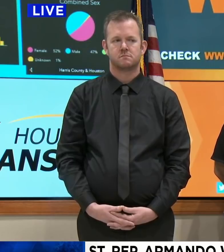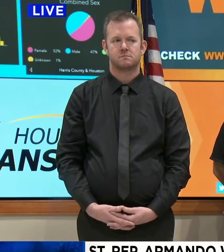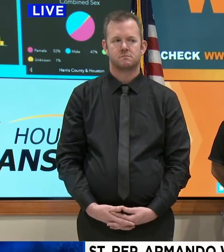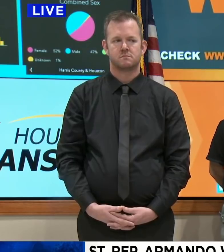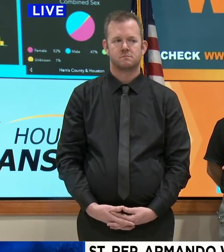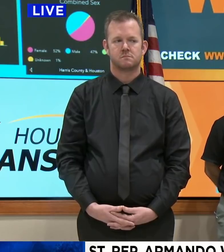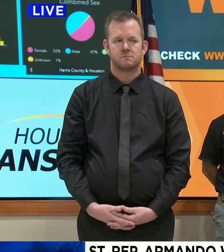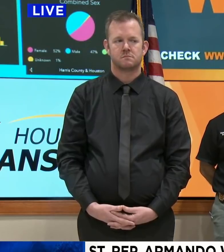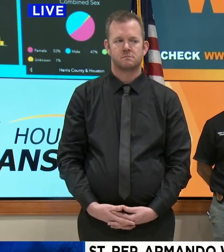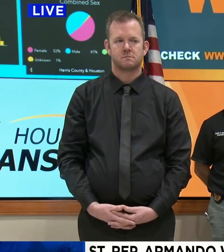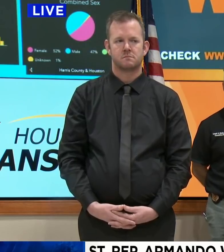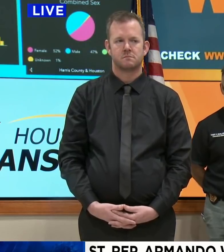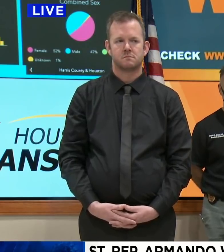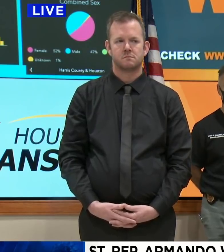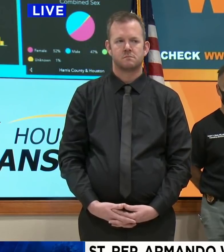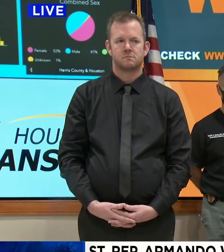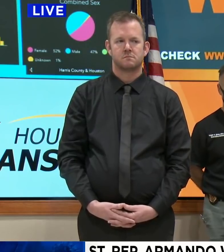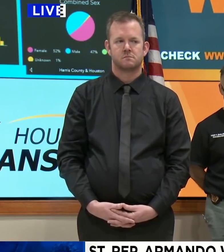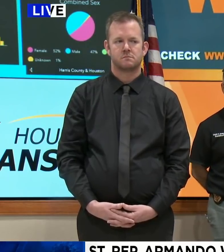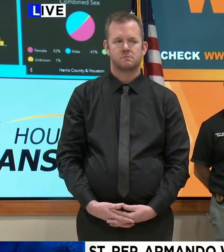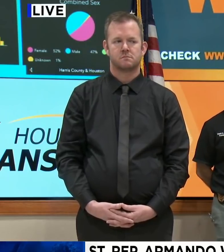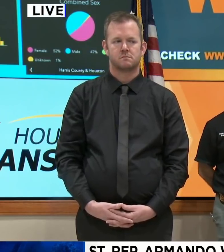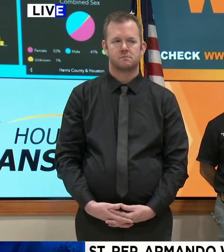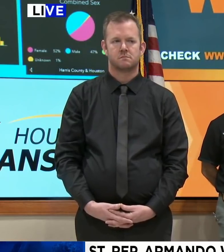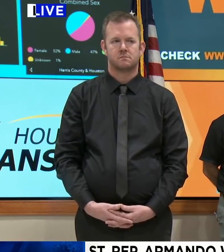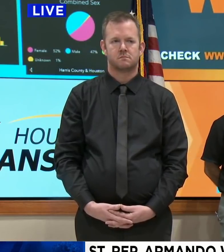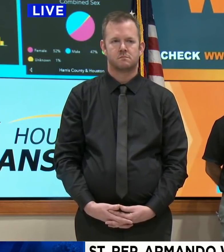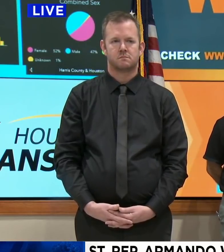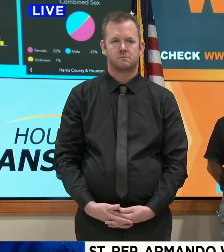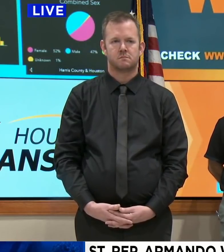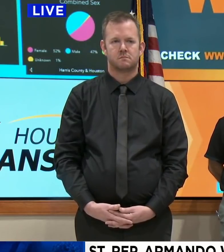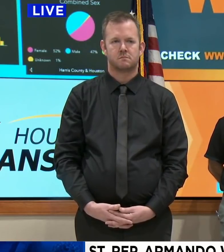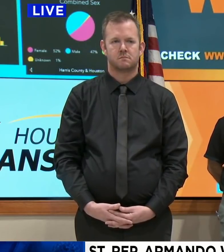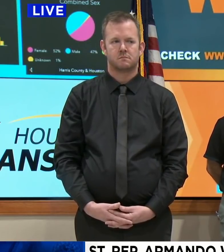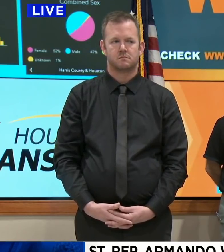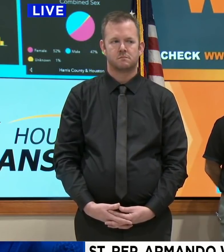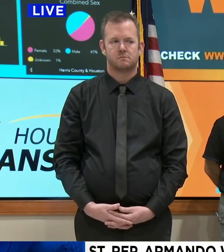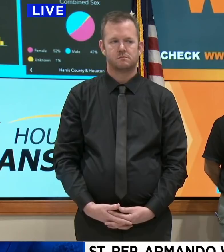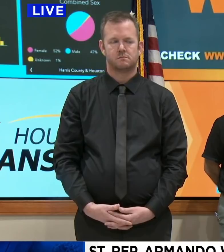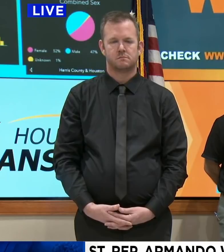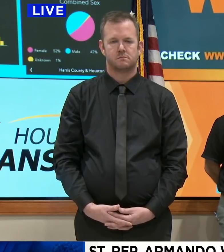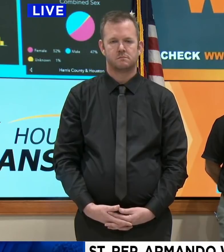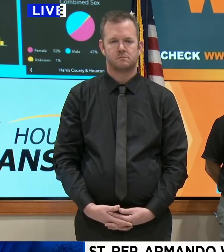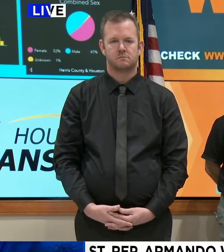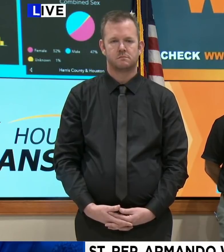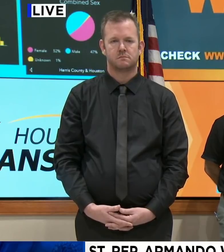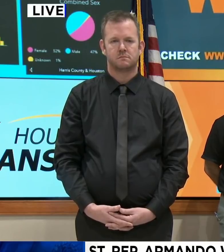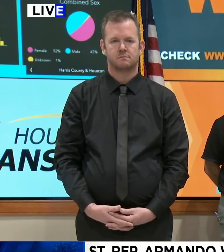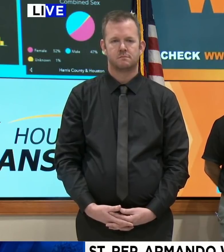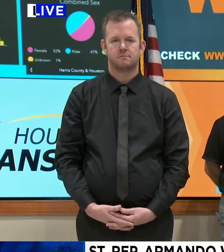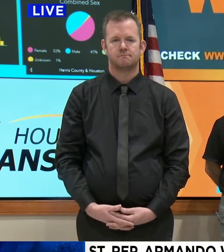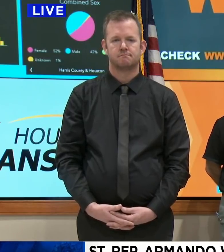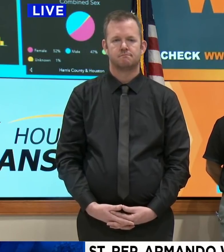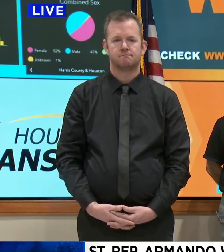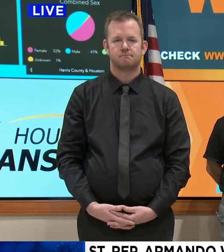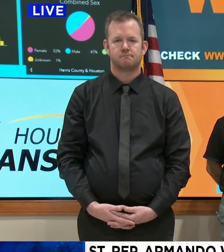week received a $100,000 check and 10,000 testing kits from and 10,000 testing kits from Hyundai so that will certainly Hyundai so that will certainly make a big impact here in our